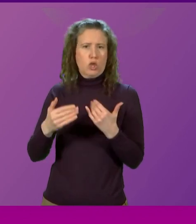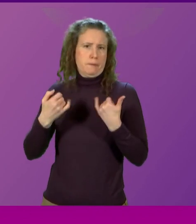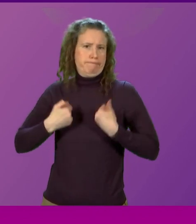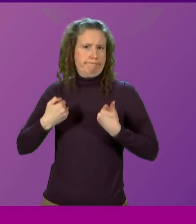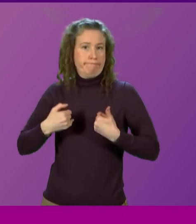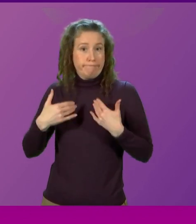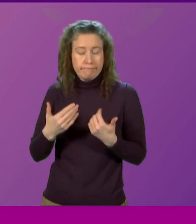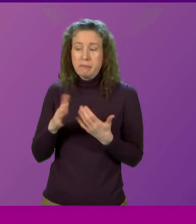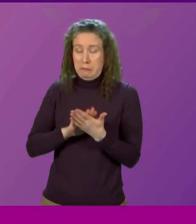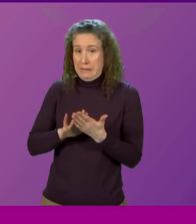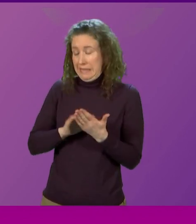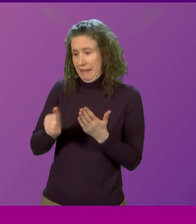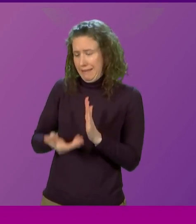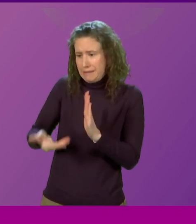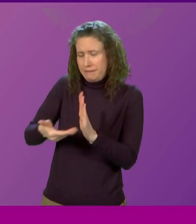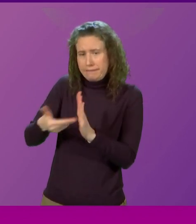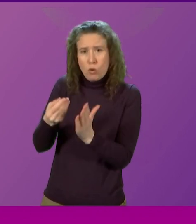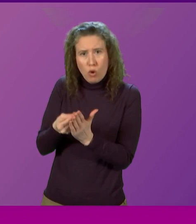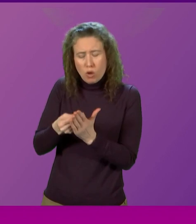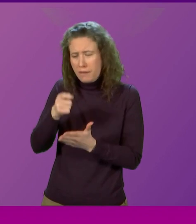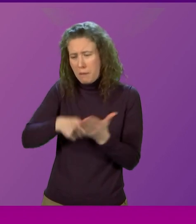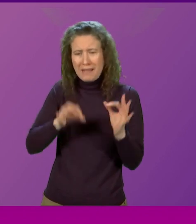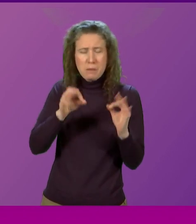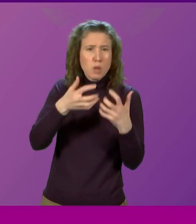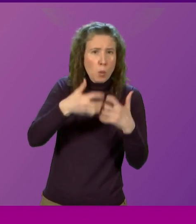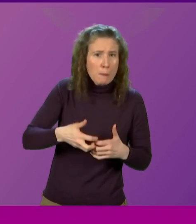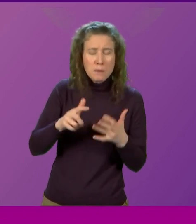extra costs, from buying specialist equipment to taking part in activities.